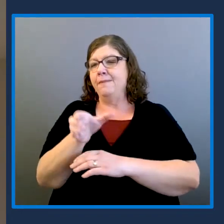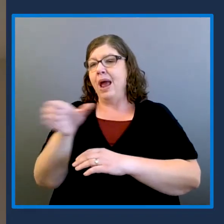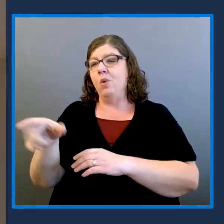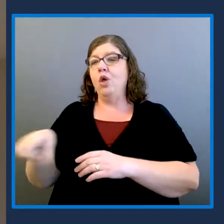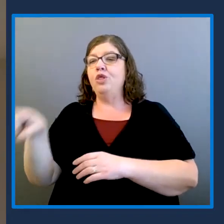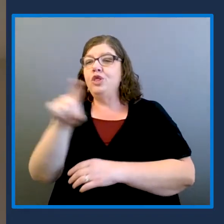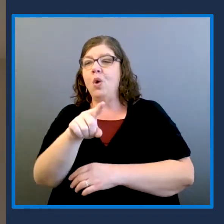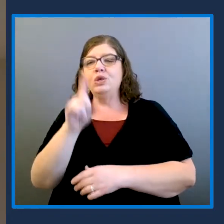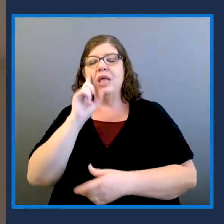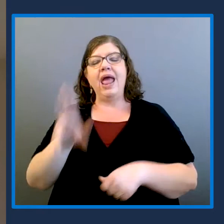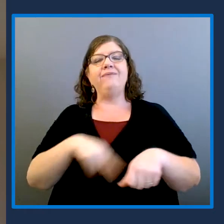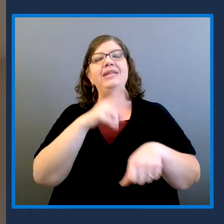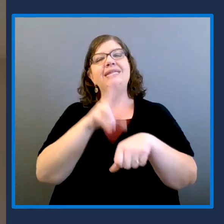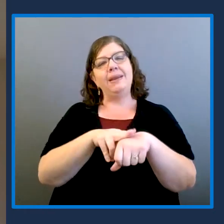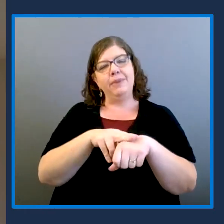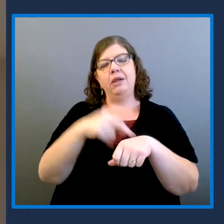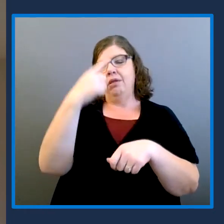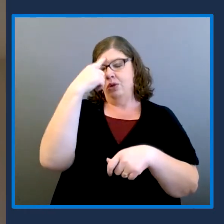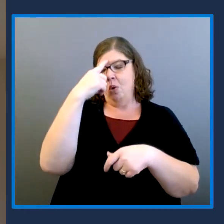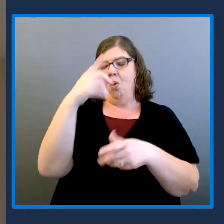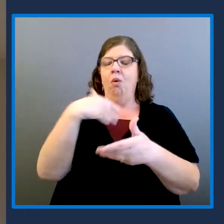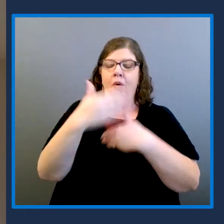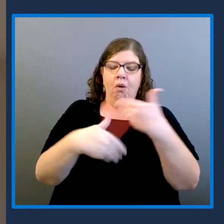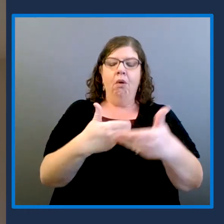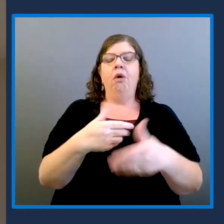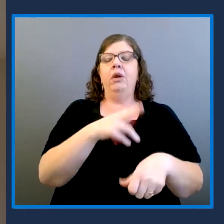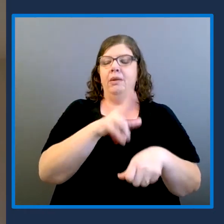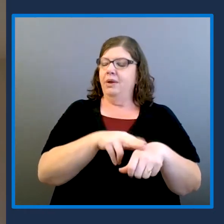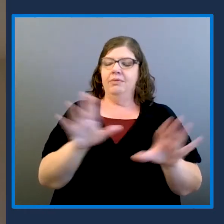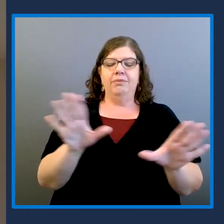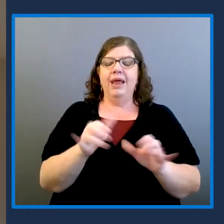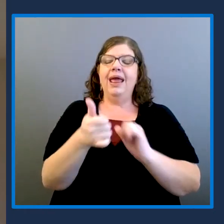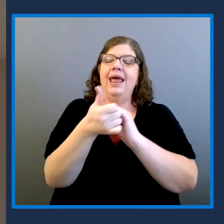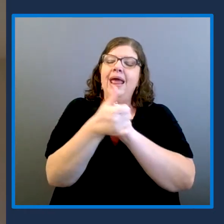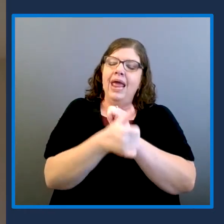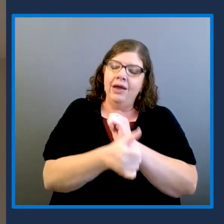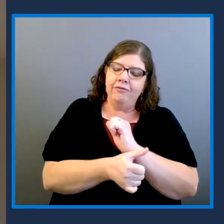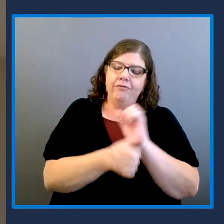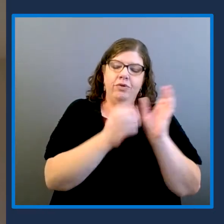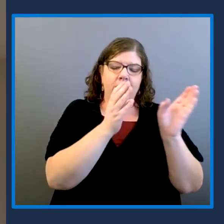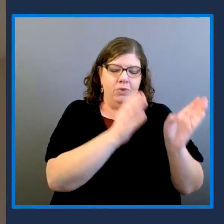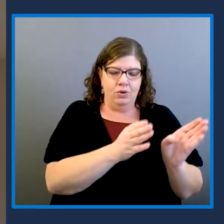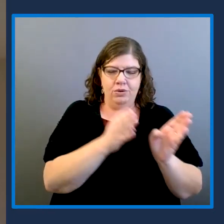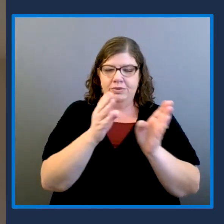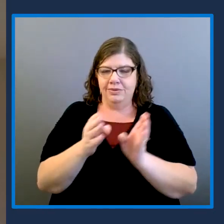empower those that are neurotypical truly every single person and so what's really exciting as